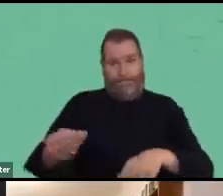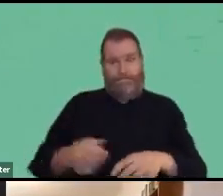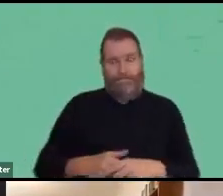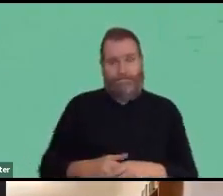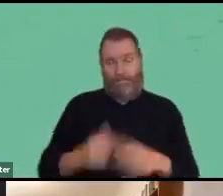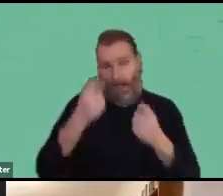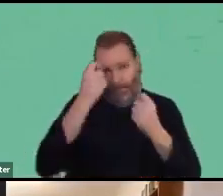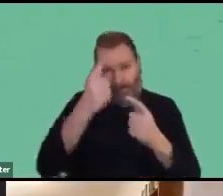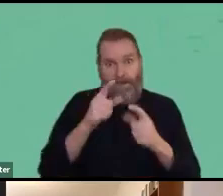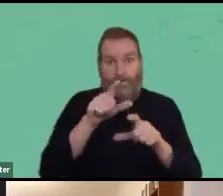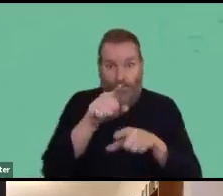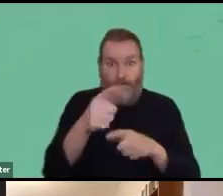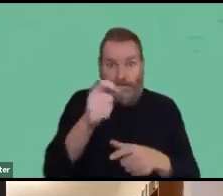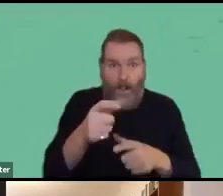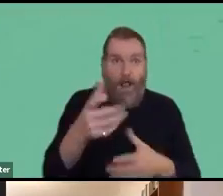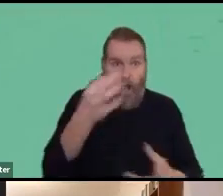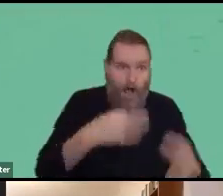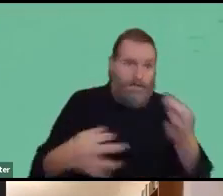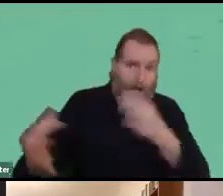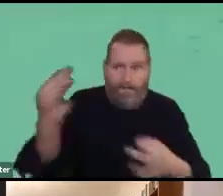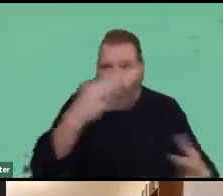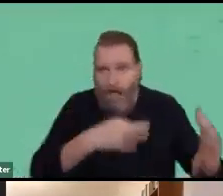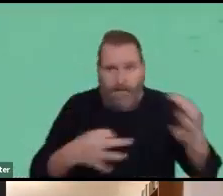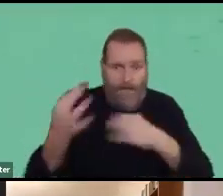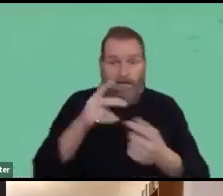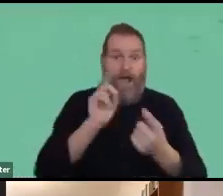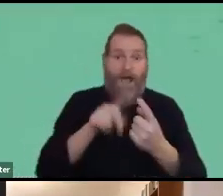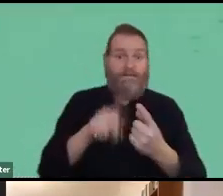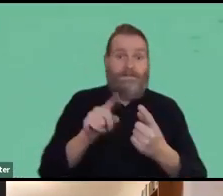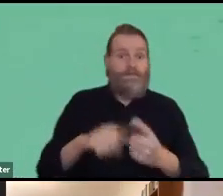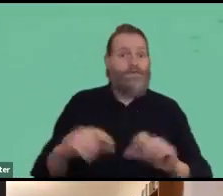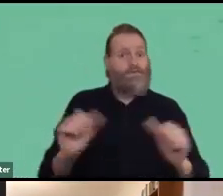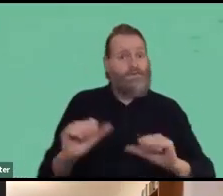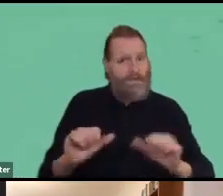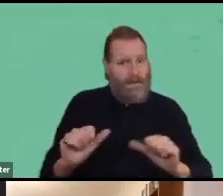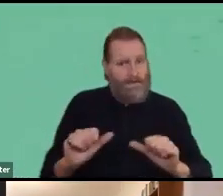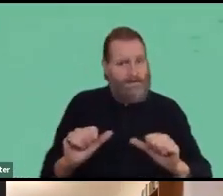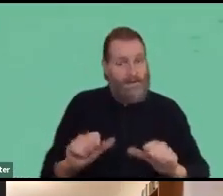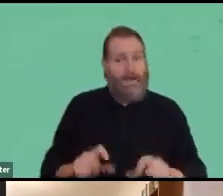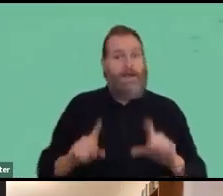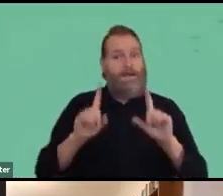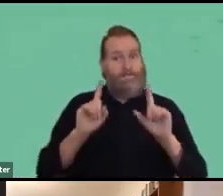questions coming in that we haven't got to um but I’m just going to invite Rachel and